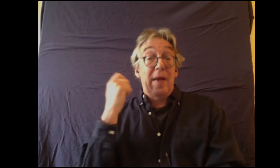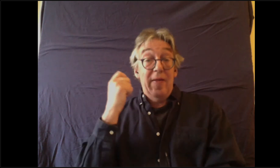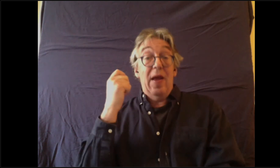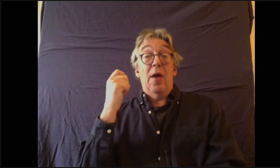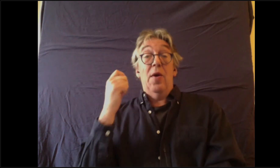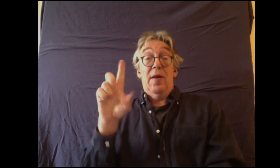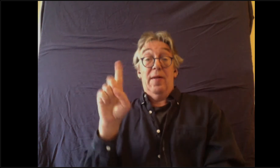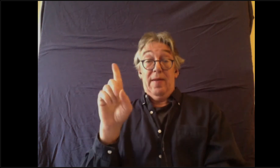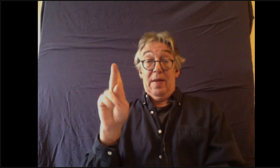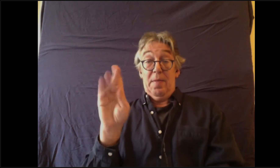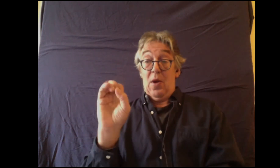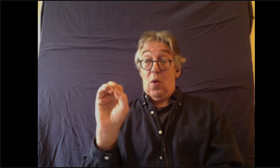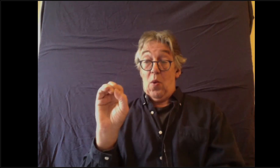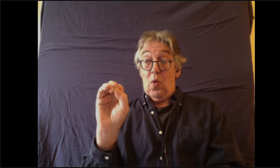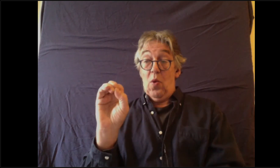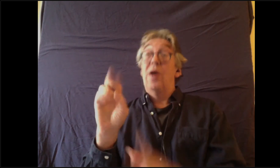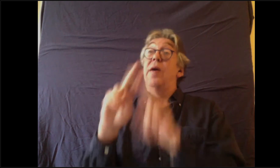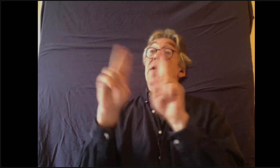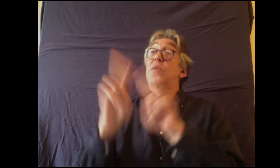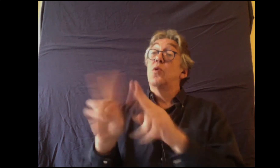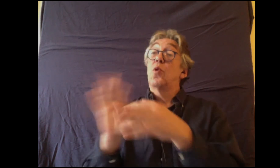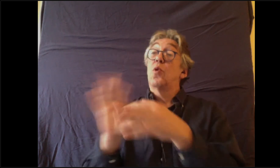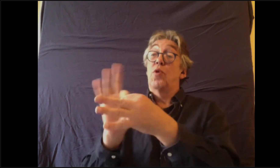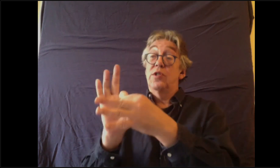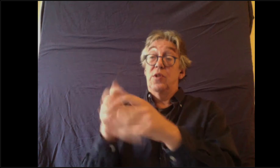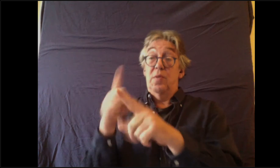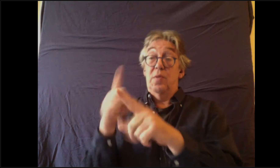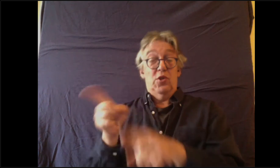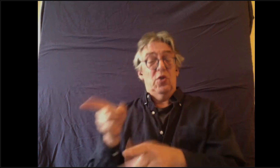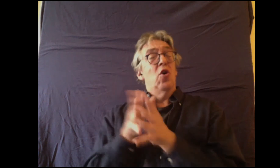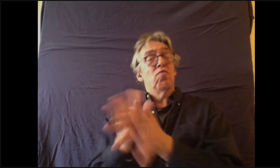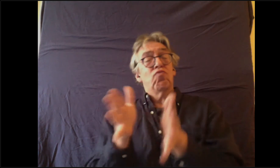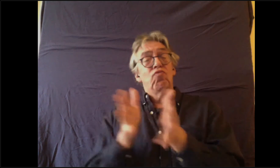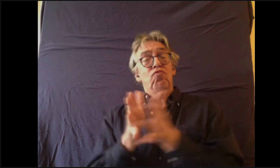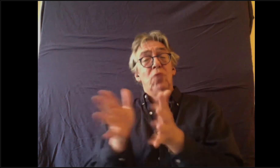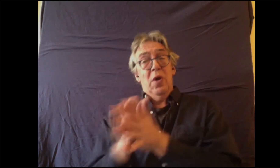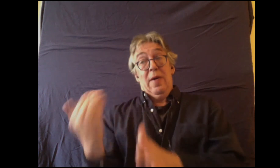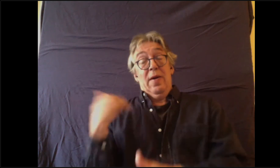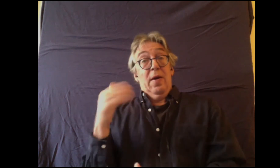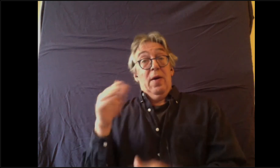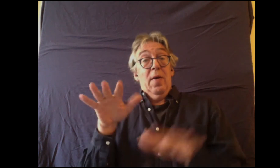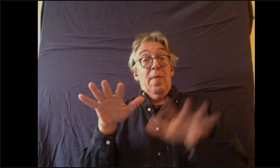and she'll also mention when she came to visit EDF in December